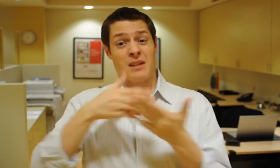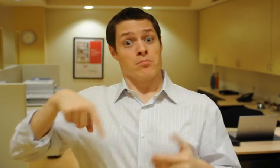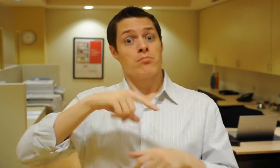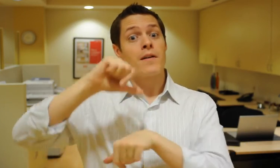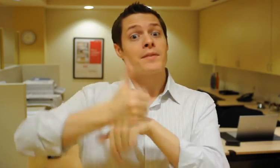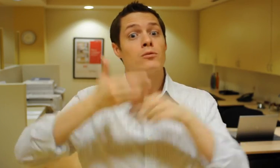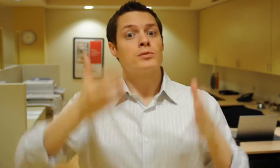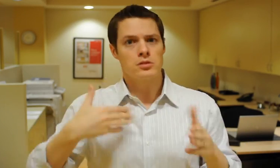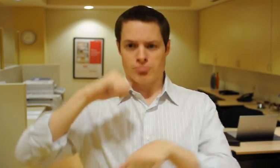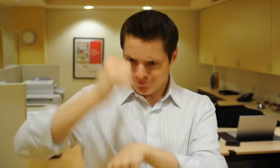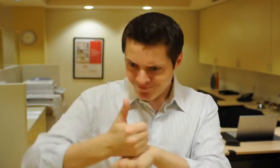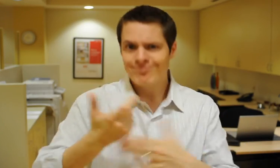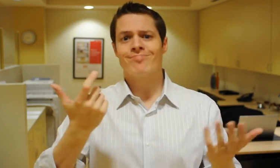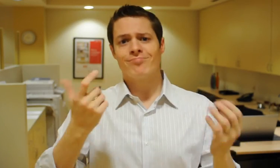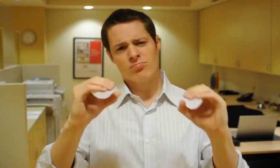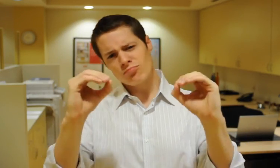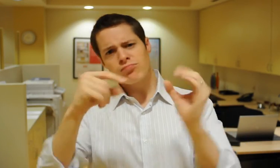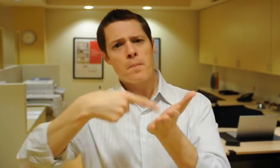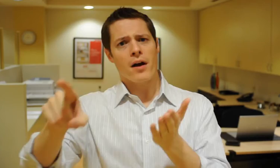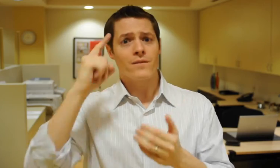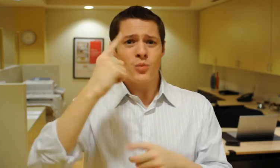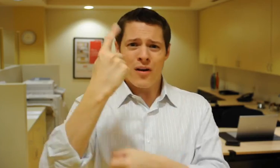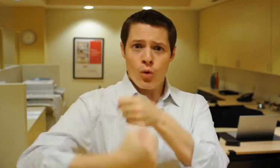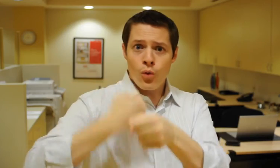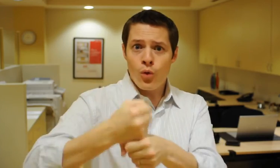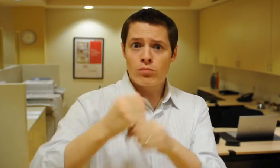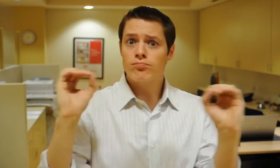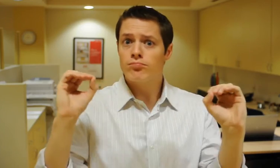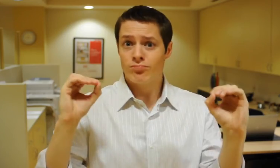Those of us who founded Convo took no salary for a year.